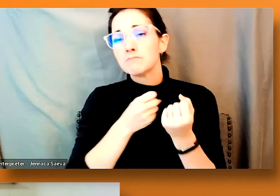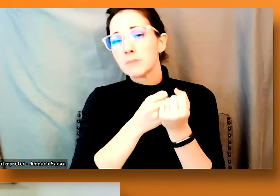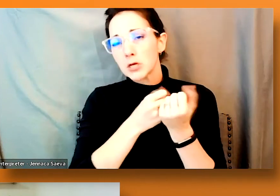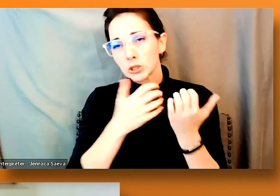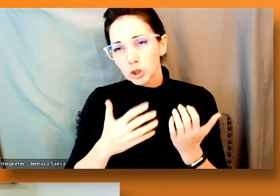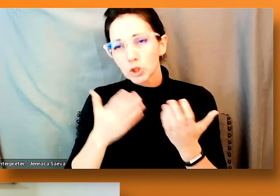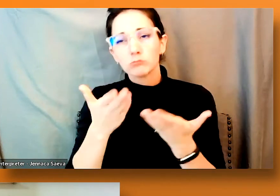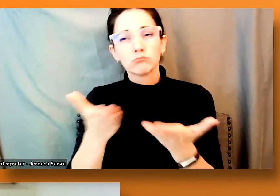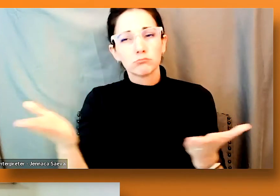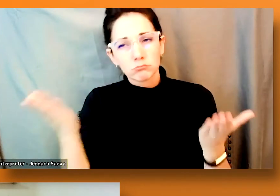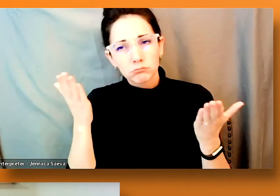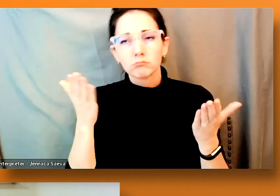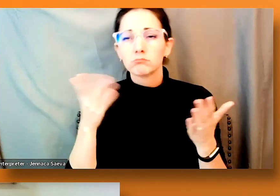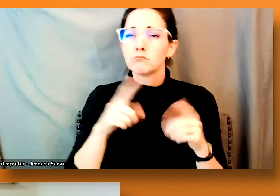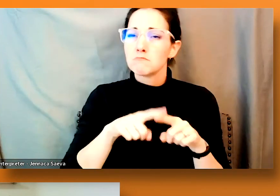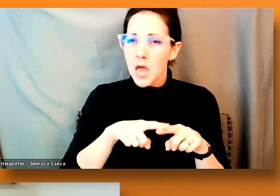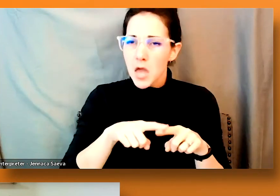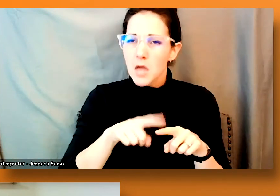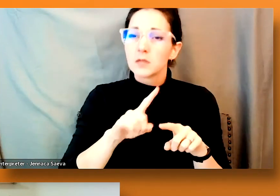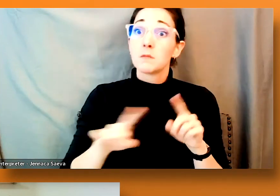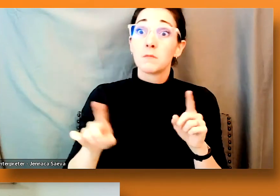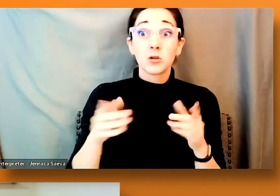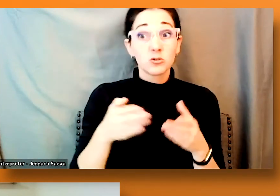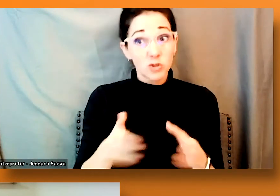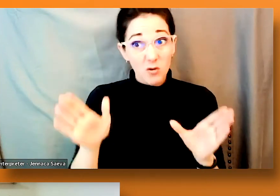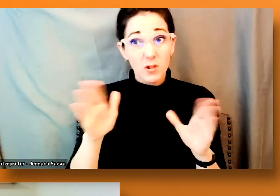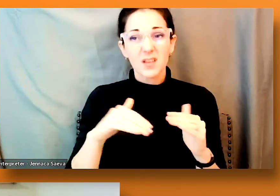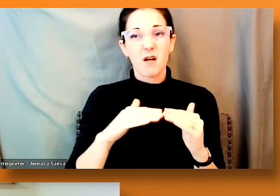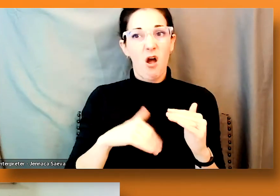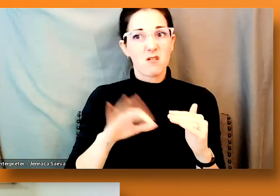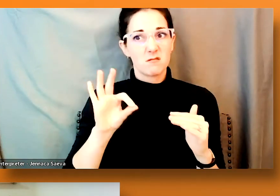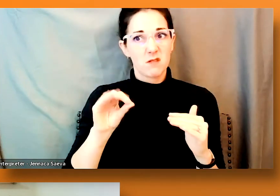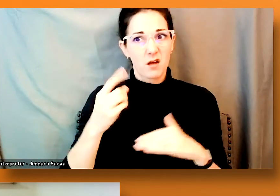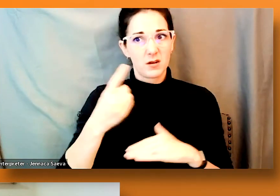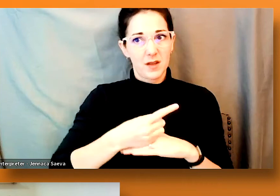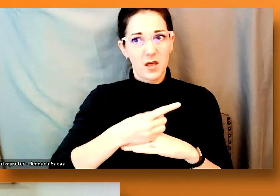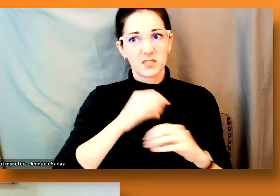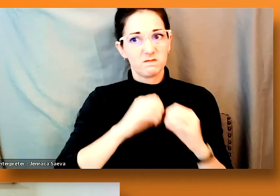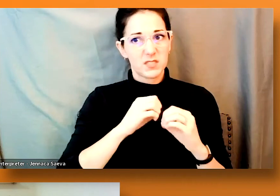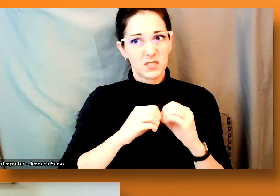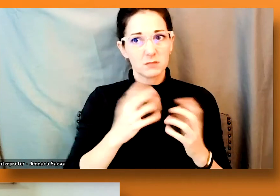and things like that. But as a general rule, we should be correcting things within 90 days.